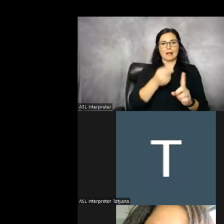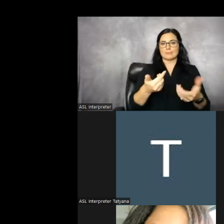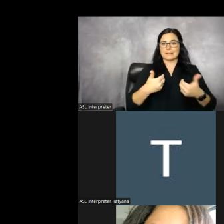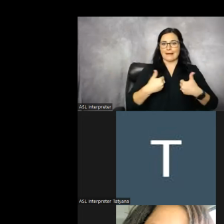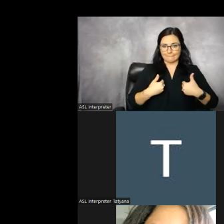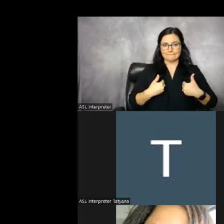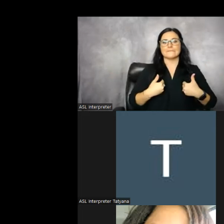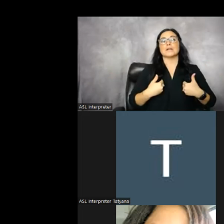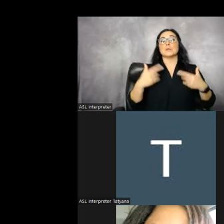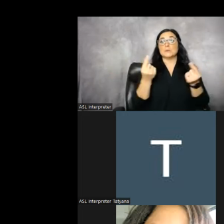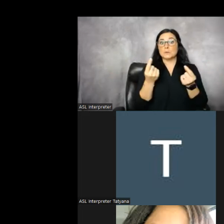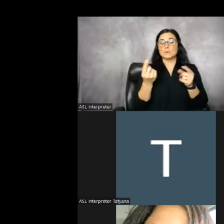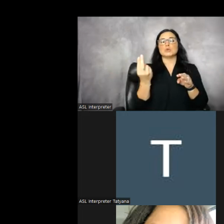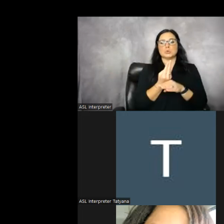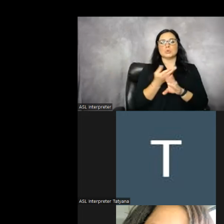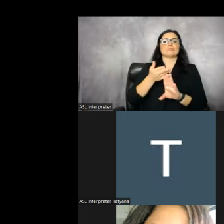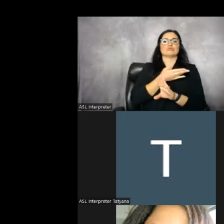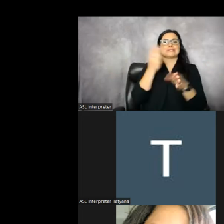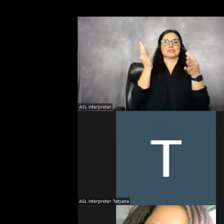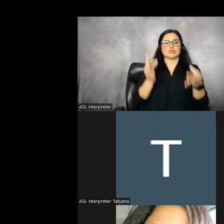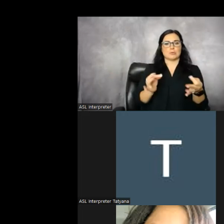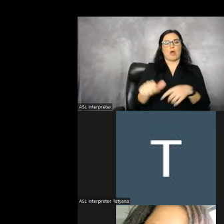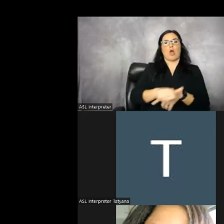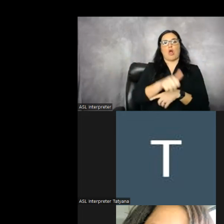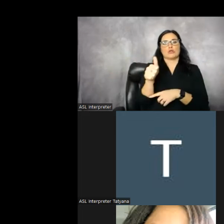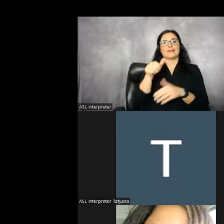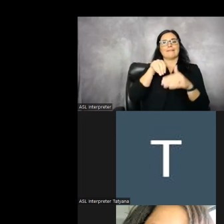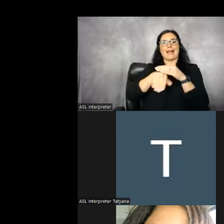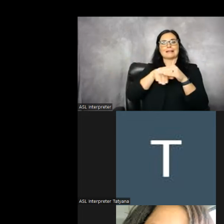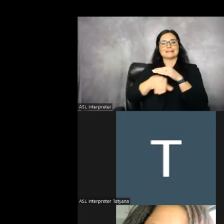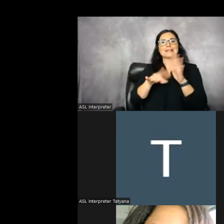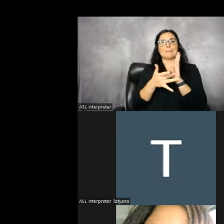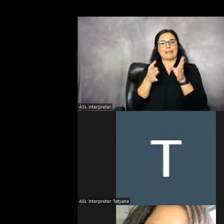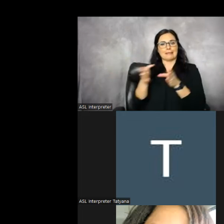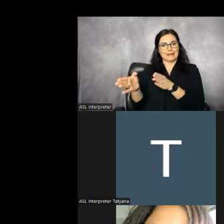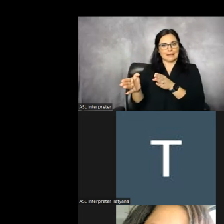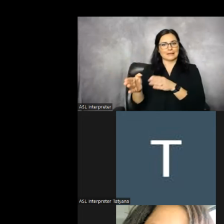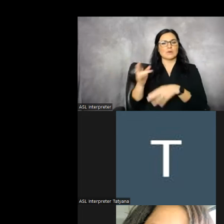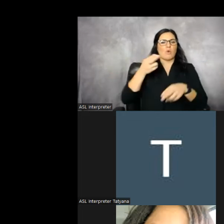by using a predetermined alternate access method that's what's known as "equally effective."